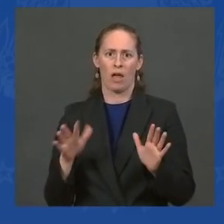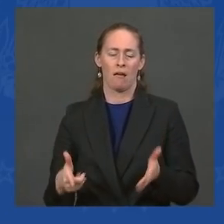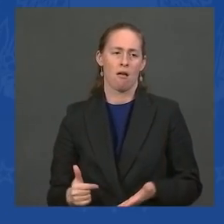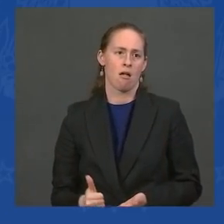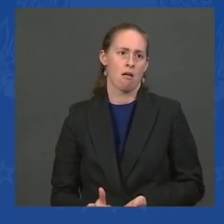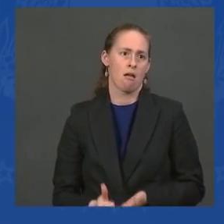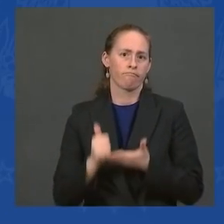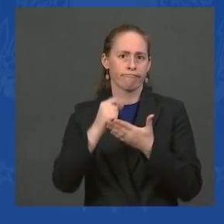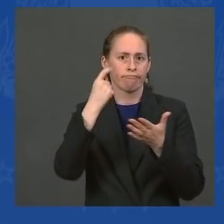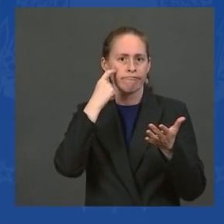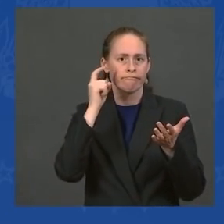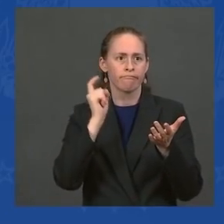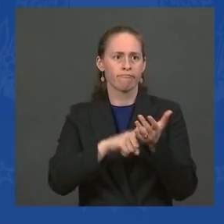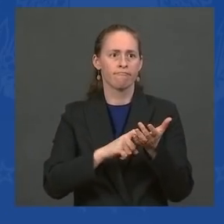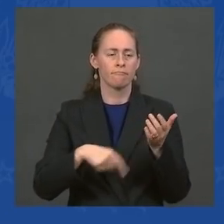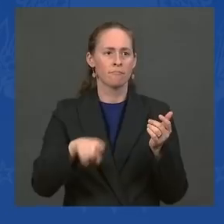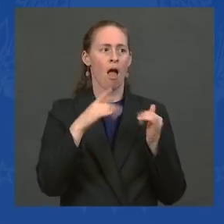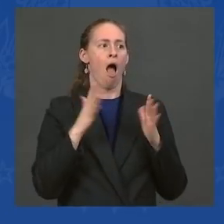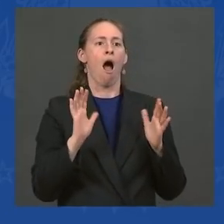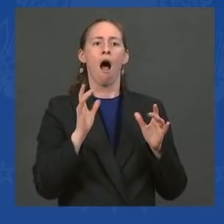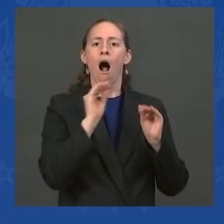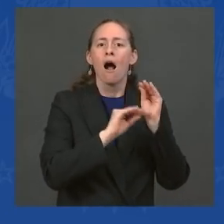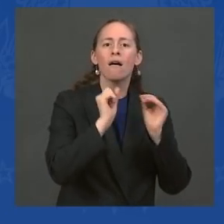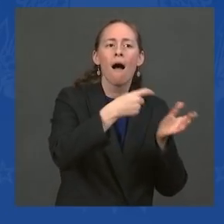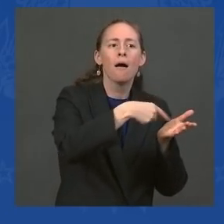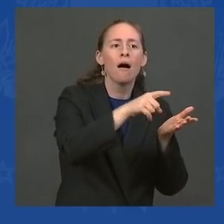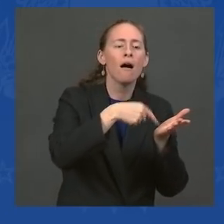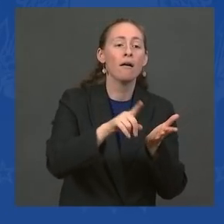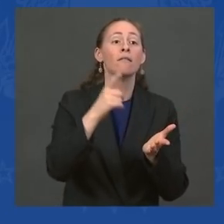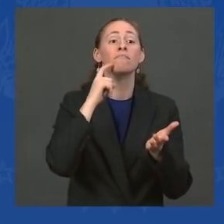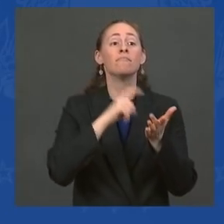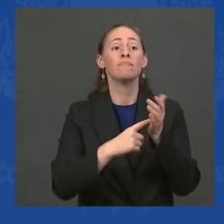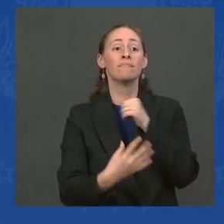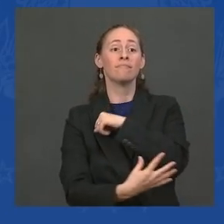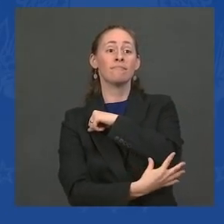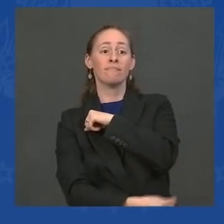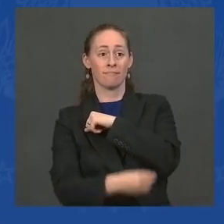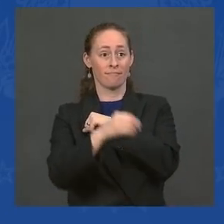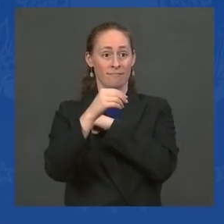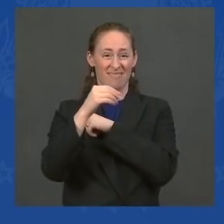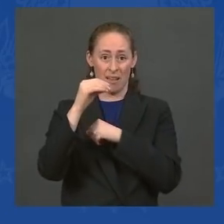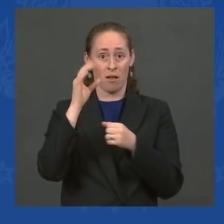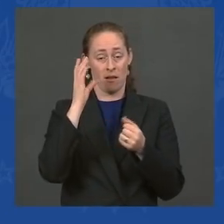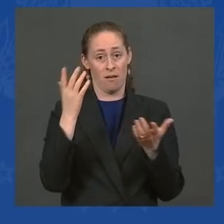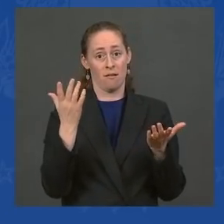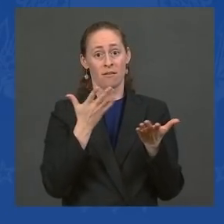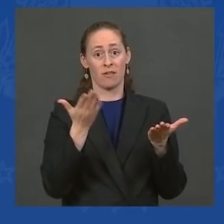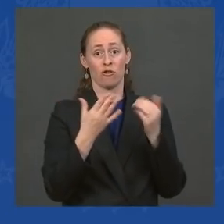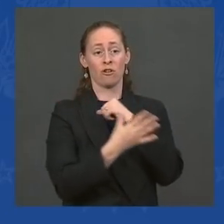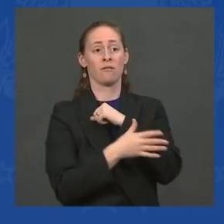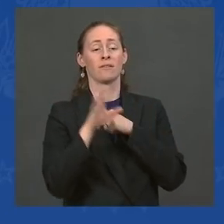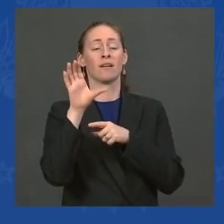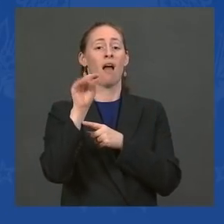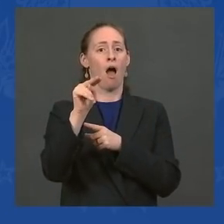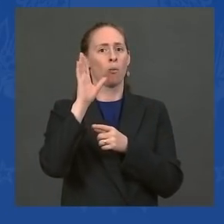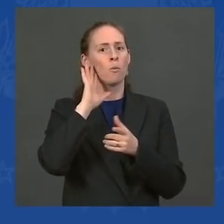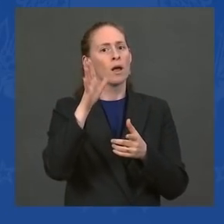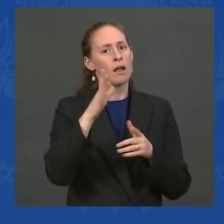It's projected to cut child poverty in Connecticut -- one of the wealthier states, like Delaware -- in Connecticut, by 40 percent.